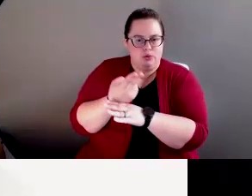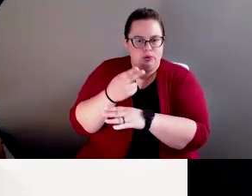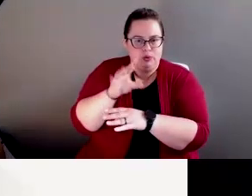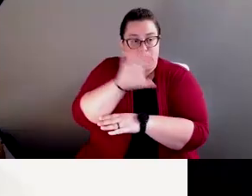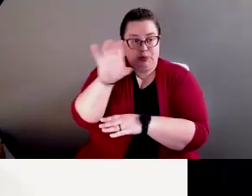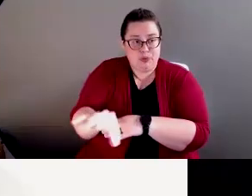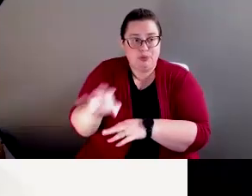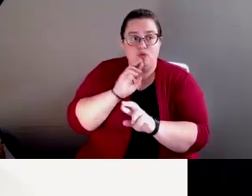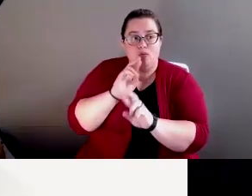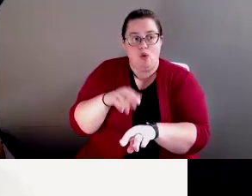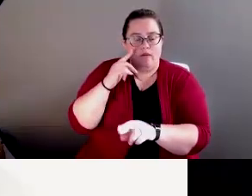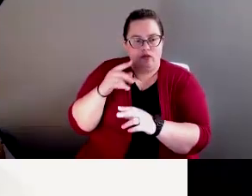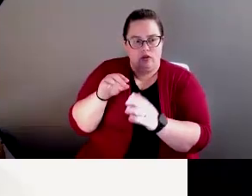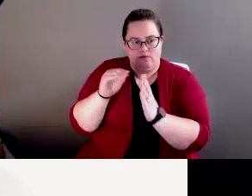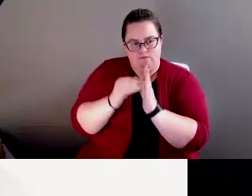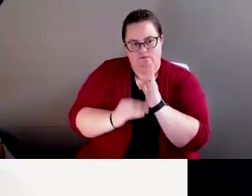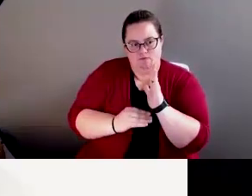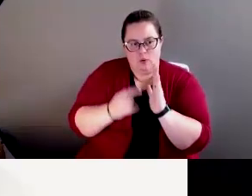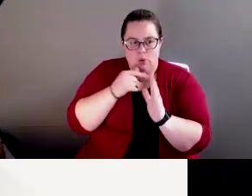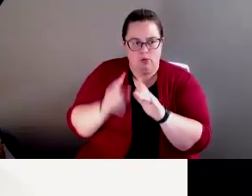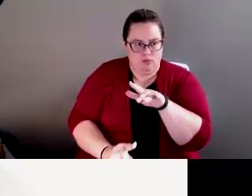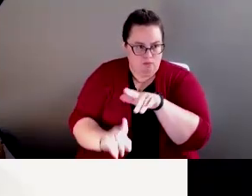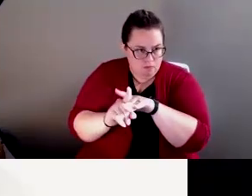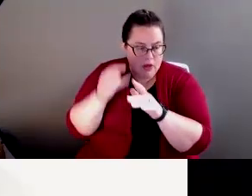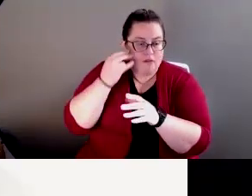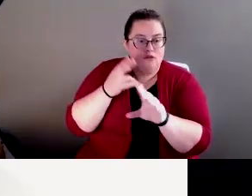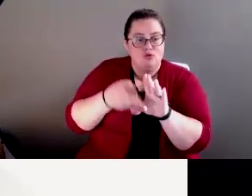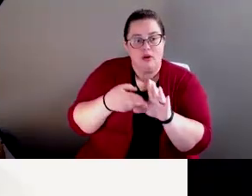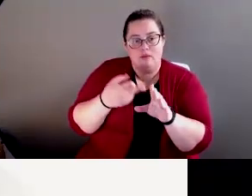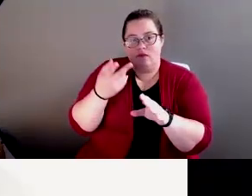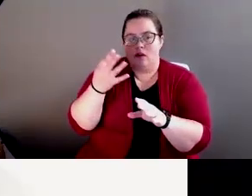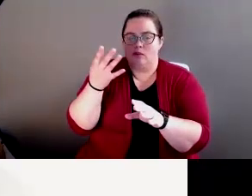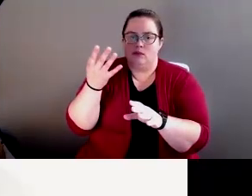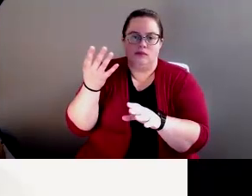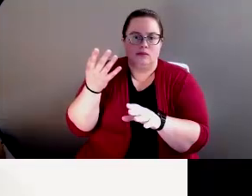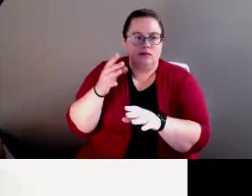If you've joined from a tablet or phone or have a nickname displayed as your Zoom